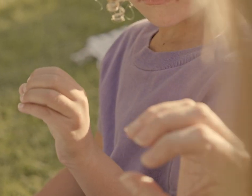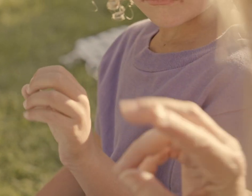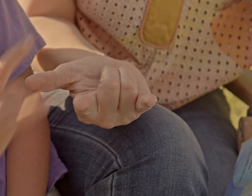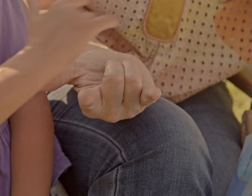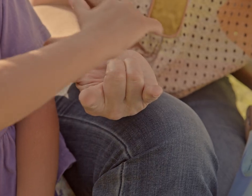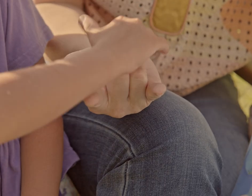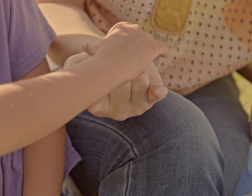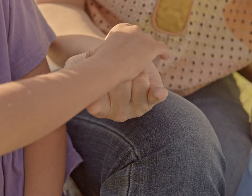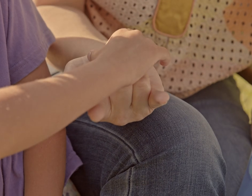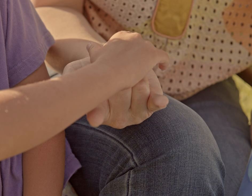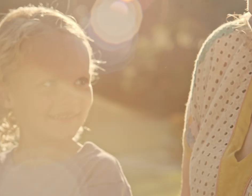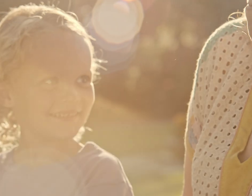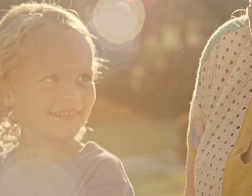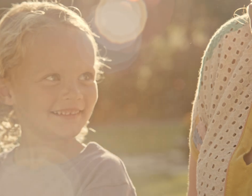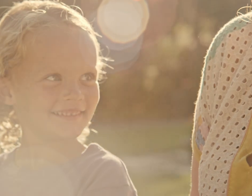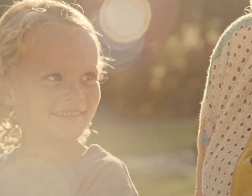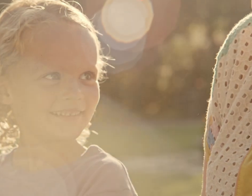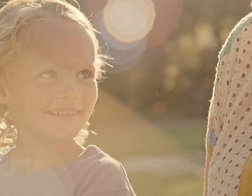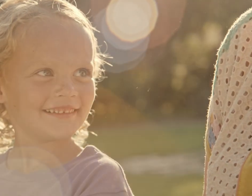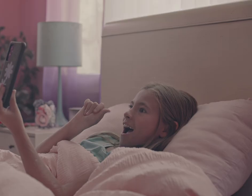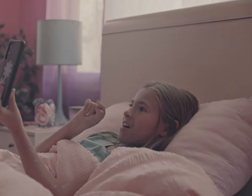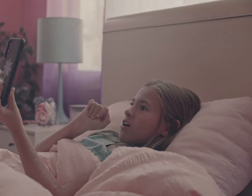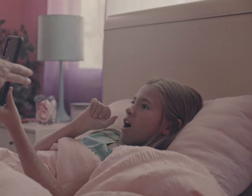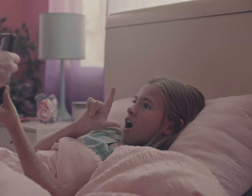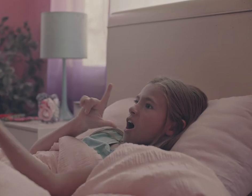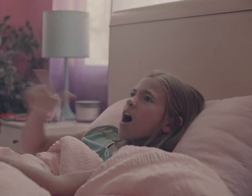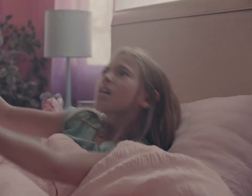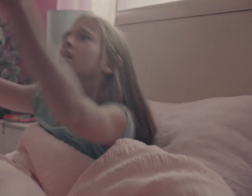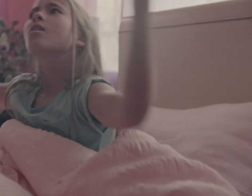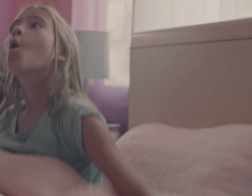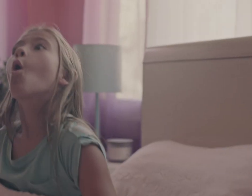There's no, no looking back for us